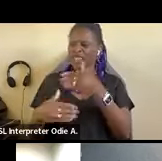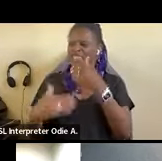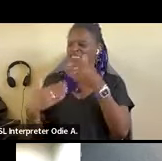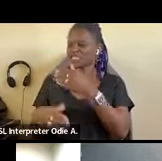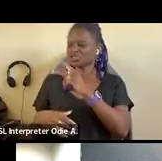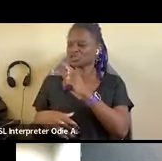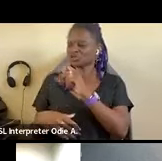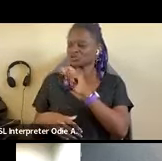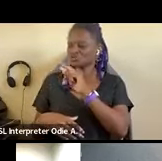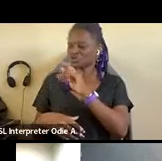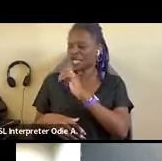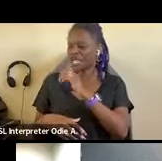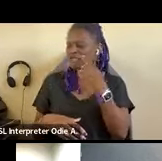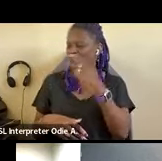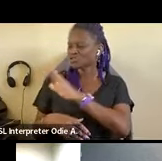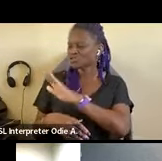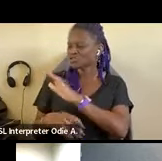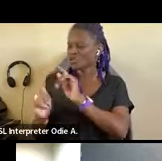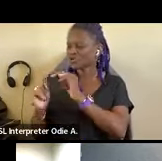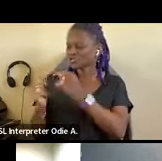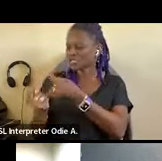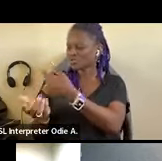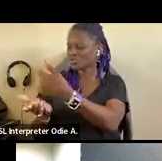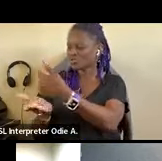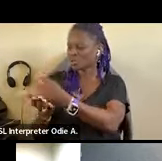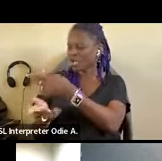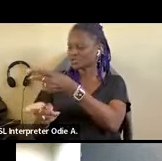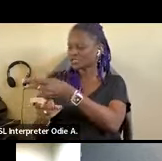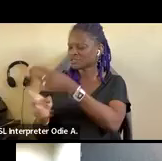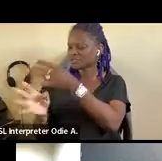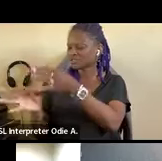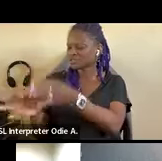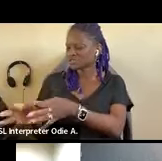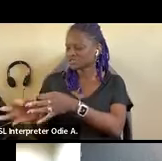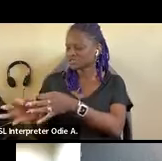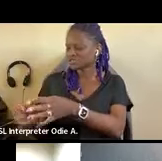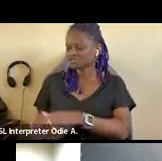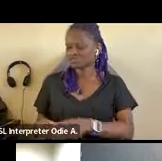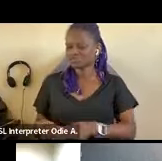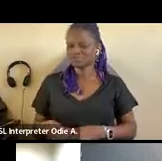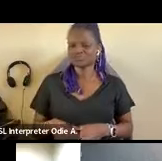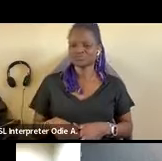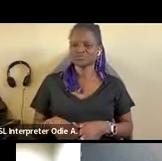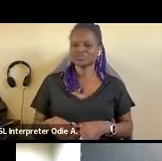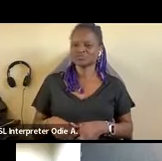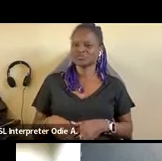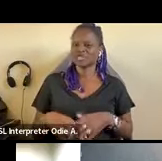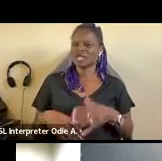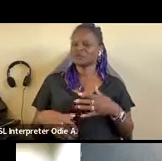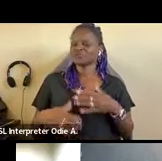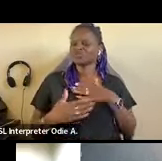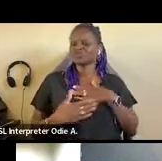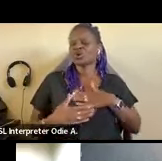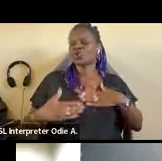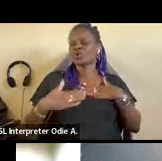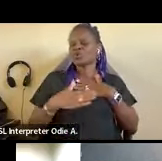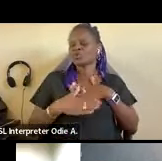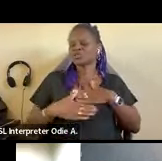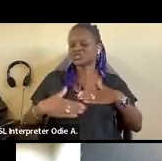amazing epic who helped to keep our decisions data focused. I'm so appreciative of our health officers.